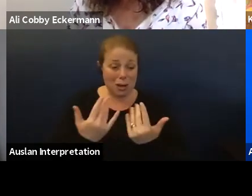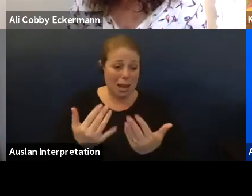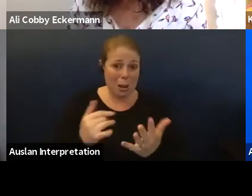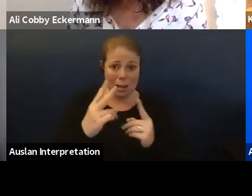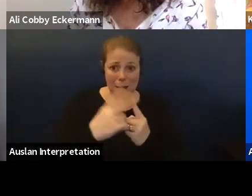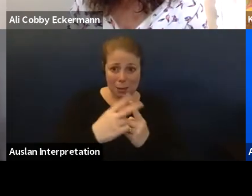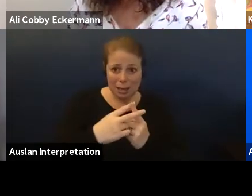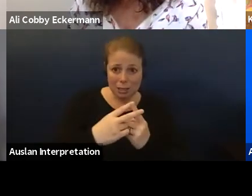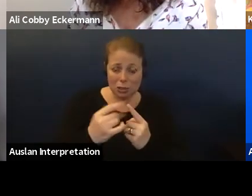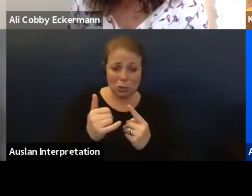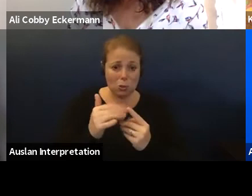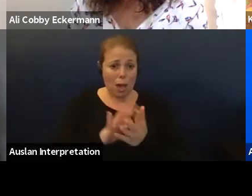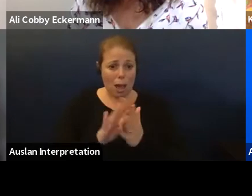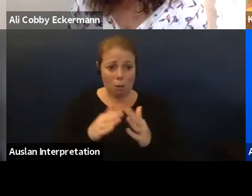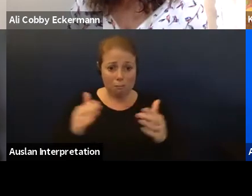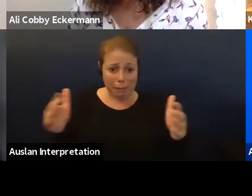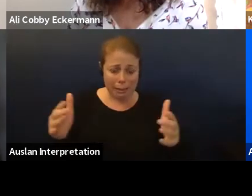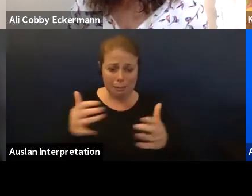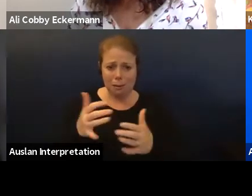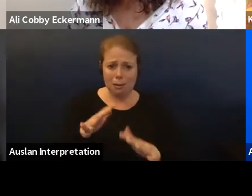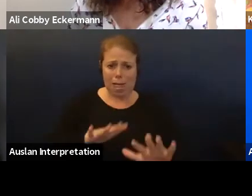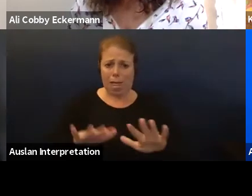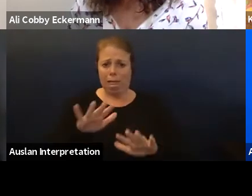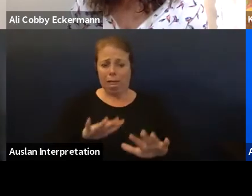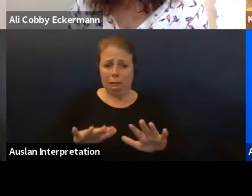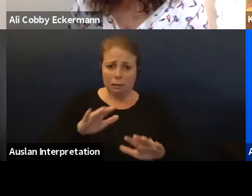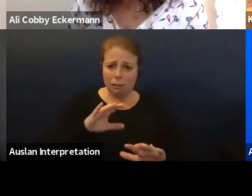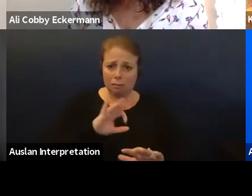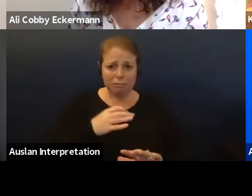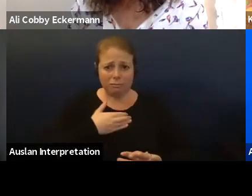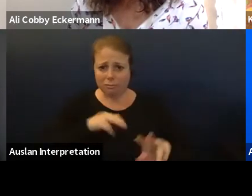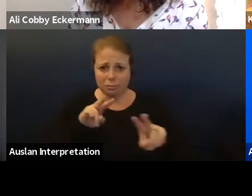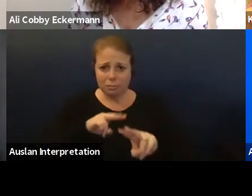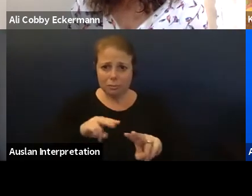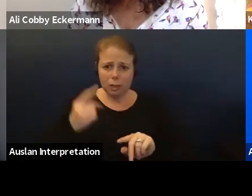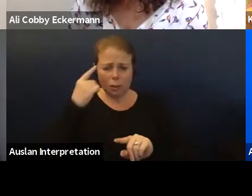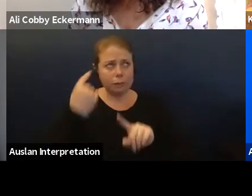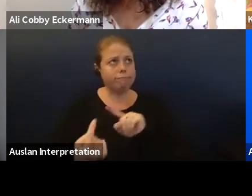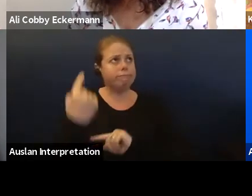comfortable assessing, and I think back to some panels for example Dane was talking about I feel